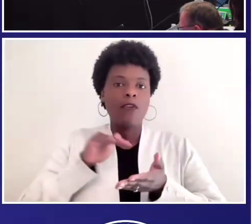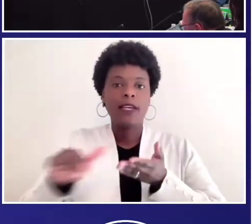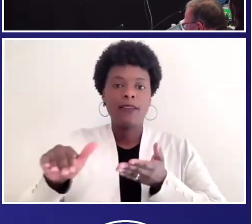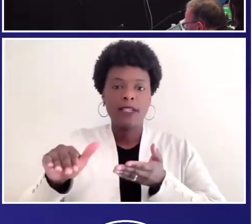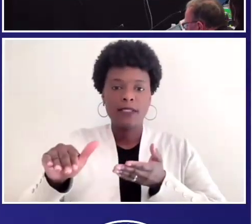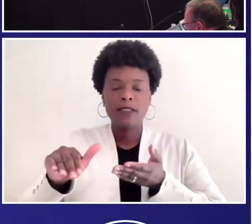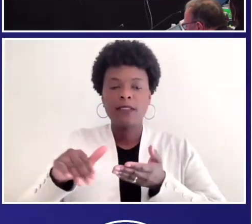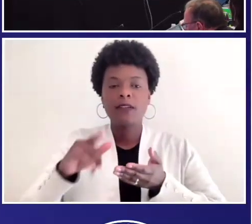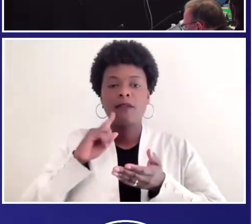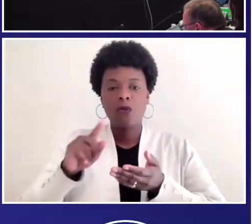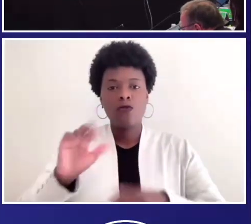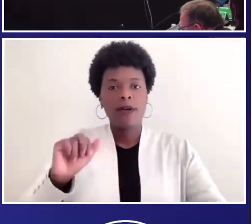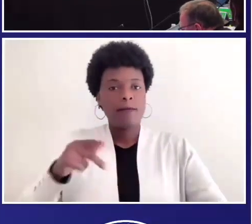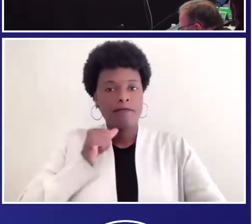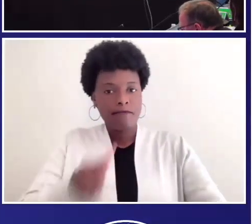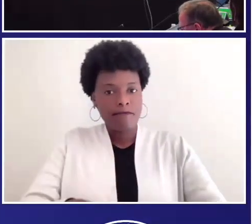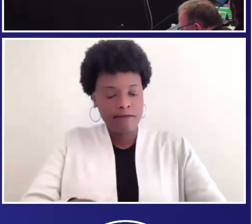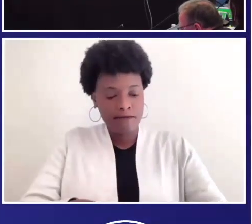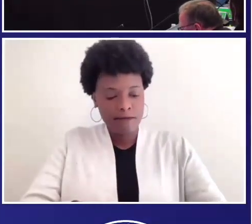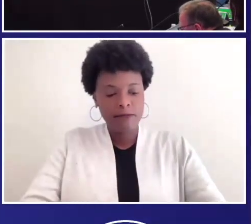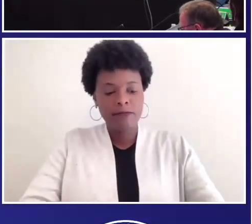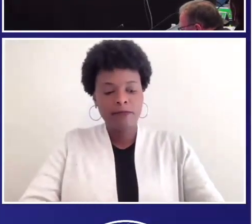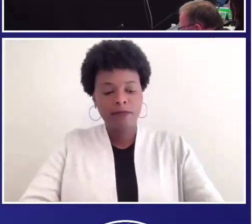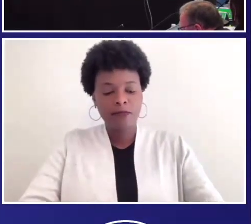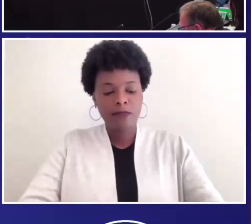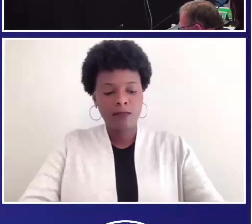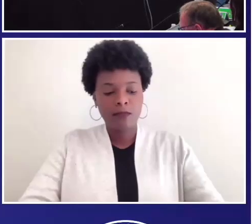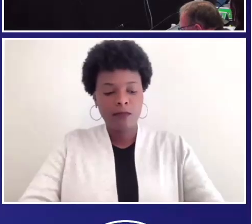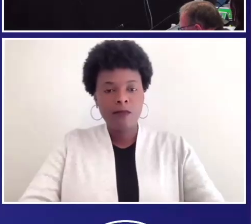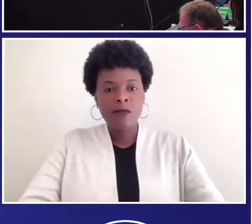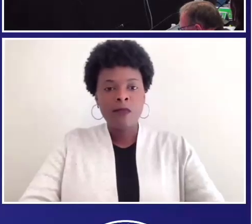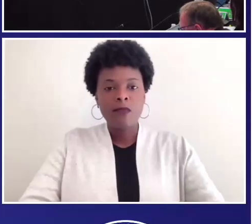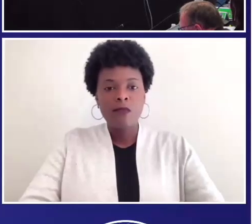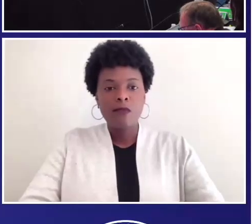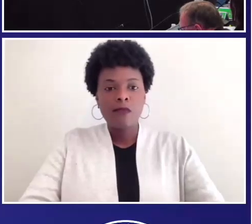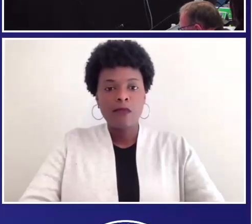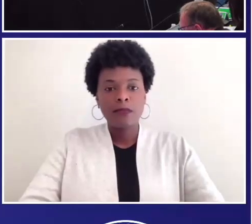Assistance Plan. In addition, this is not new. We talked about this the